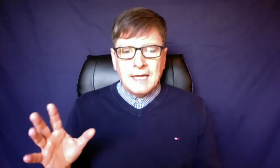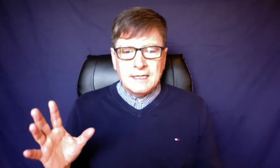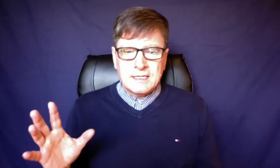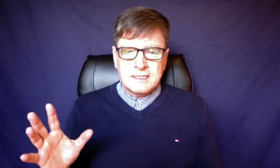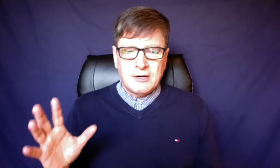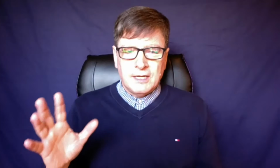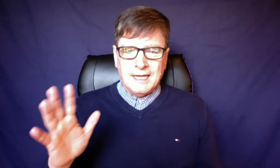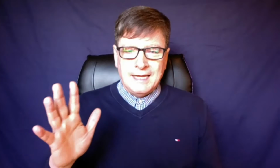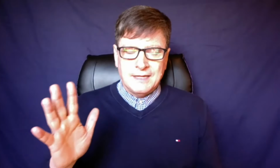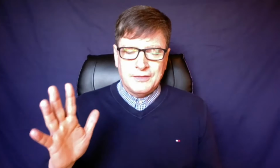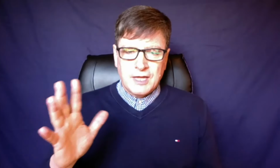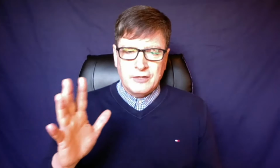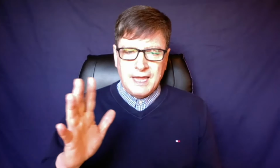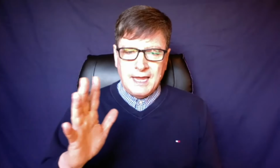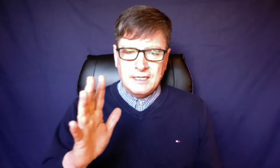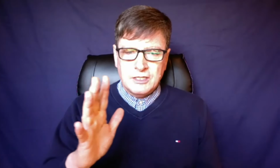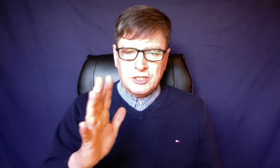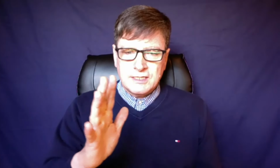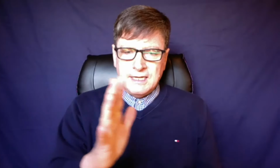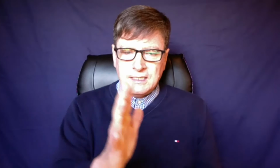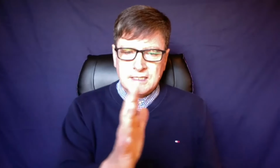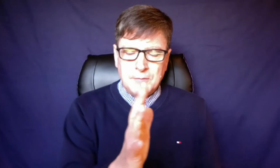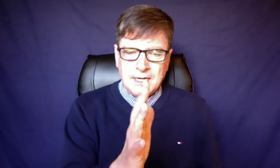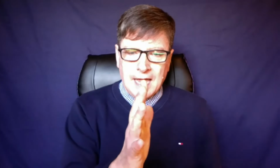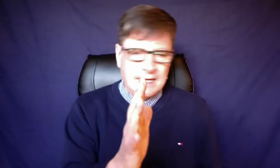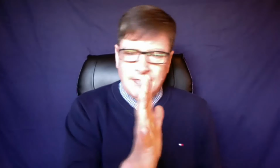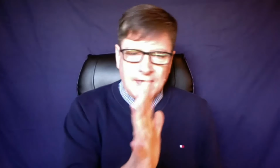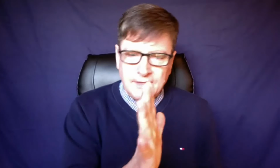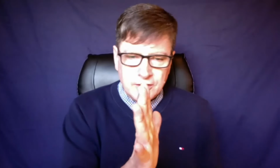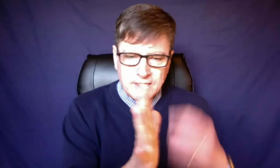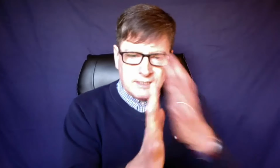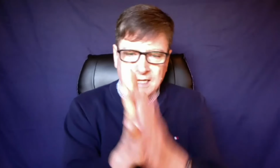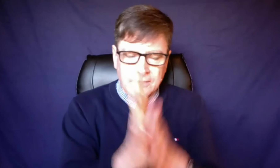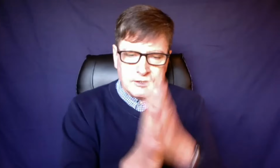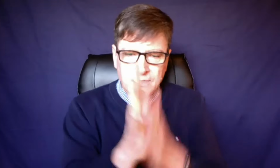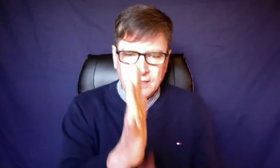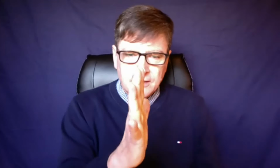little bit later for them. And it's not like, it's not necessarily